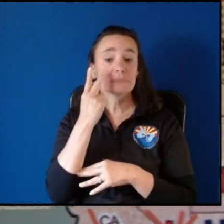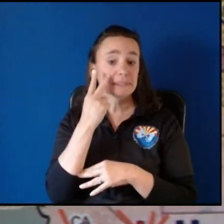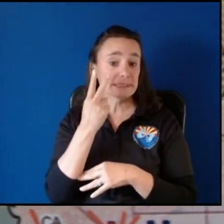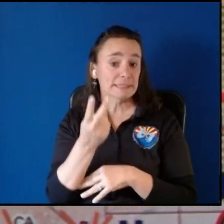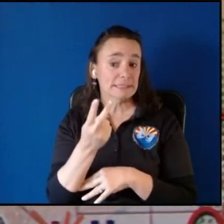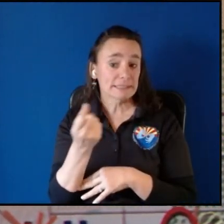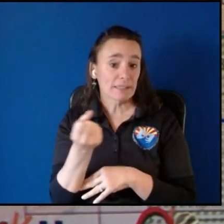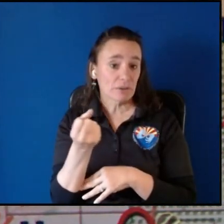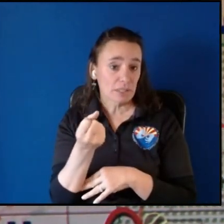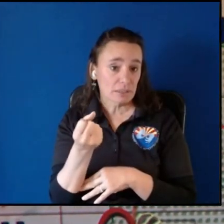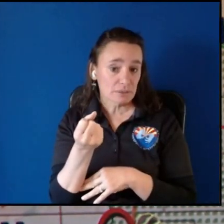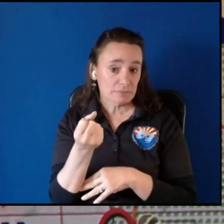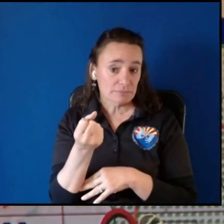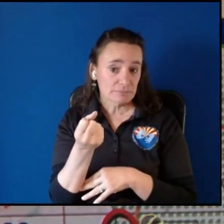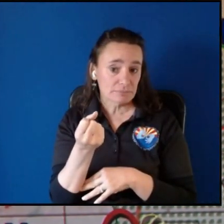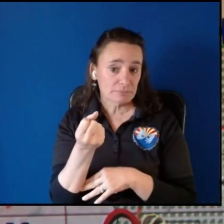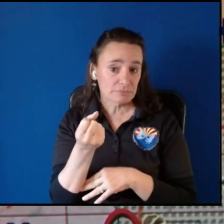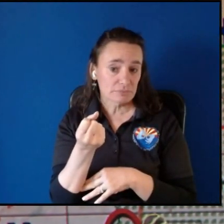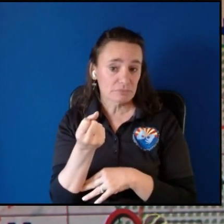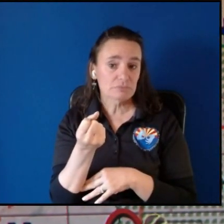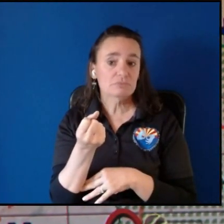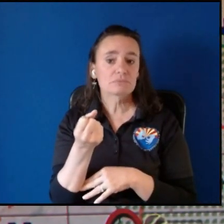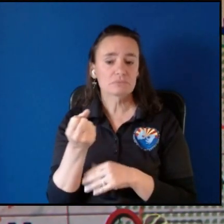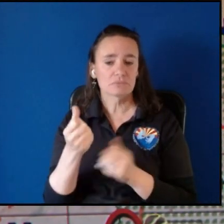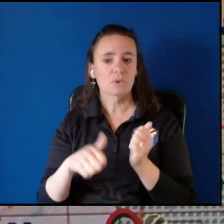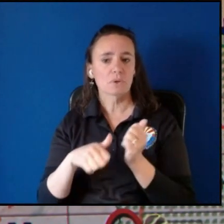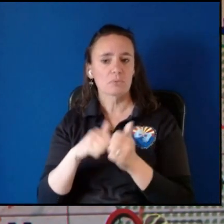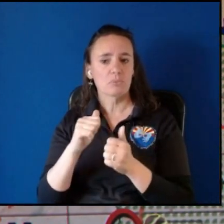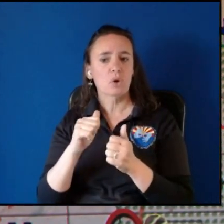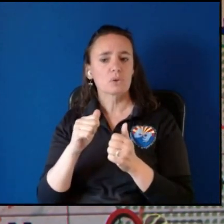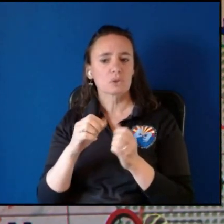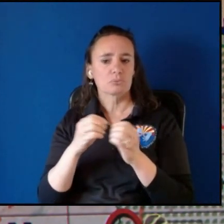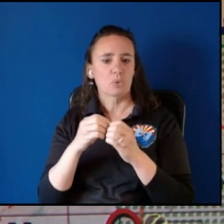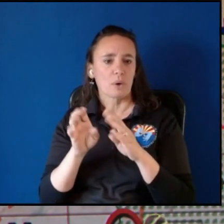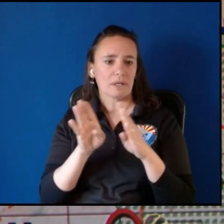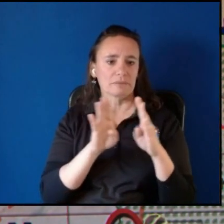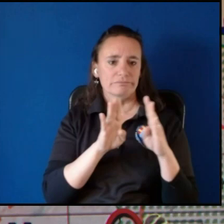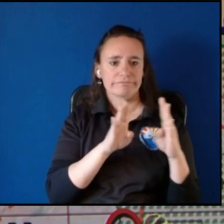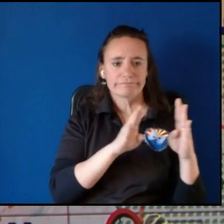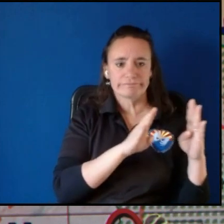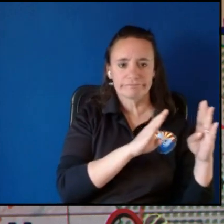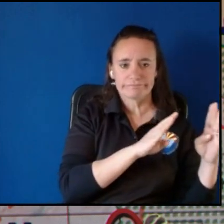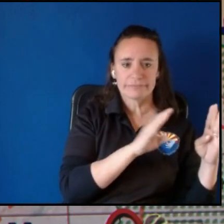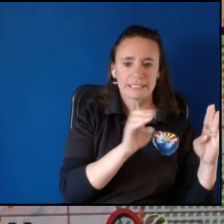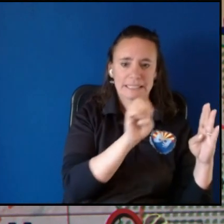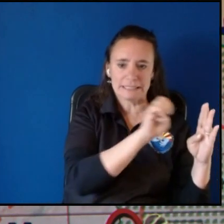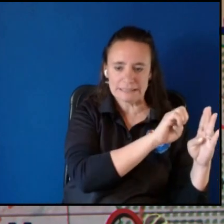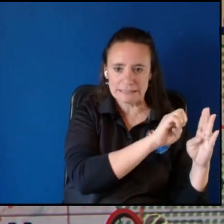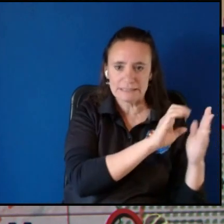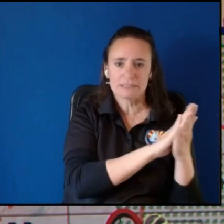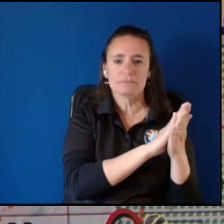that moisture, at least most of it, moves off to the east. That begins our drying that will persist through the weekend and well